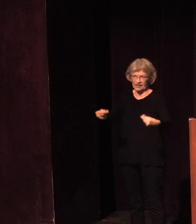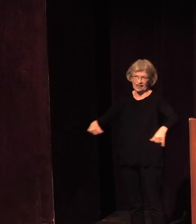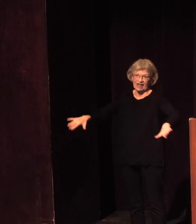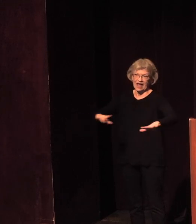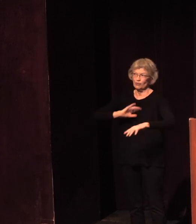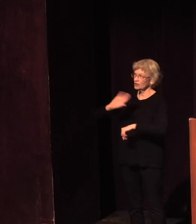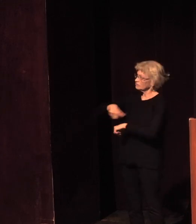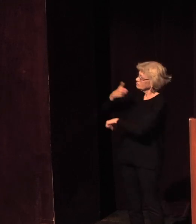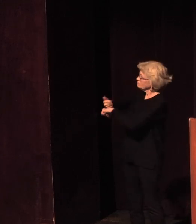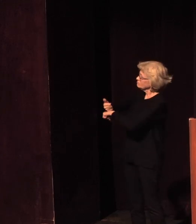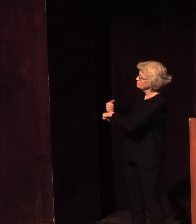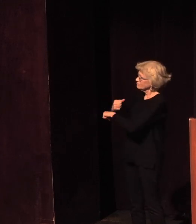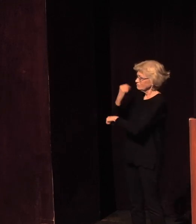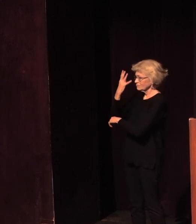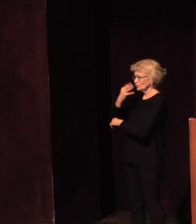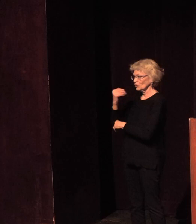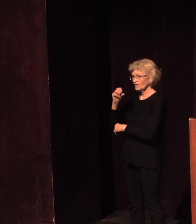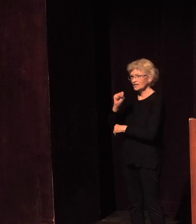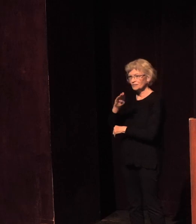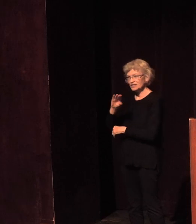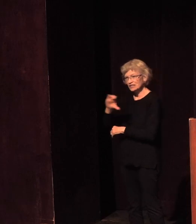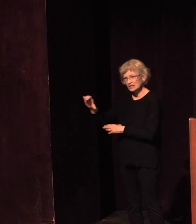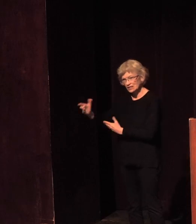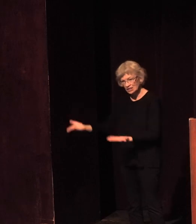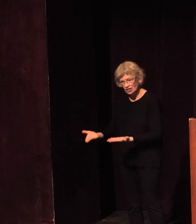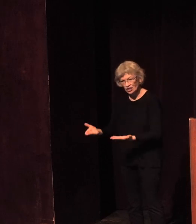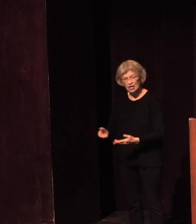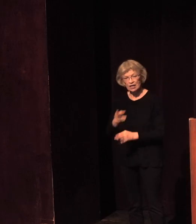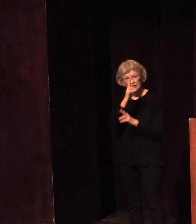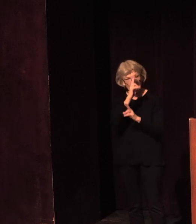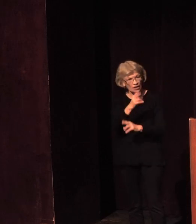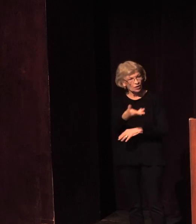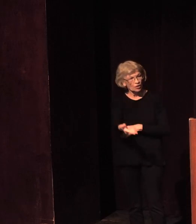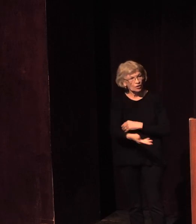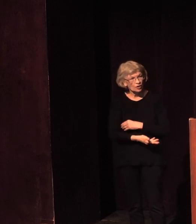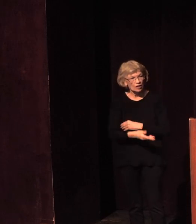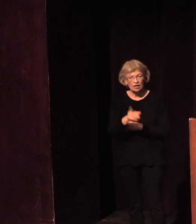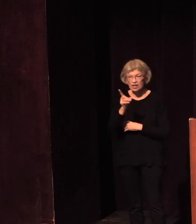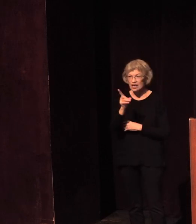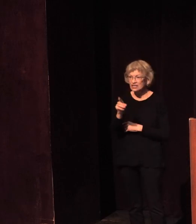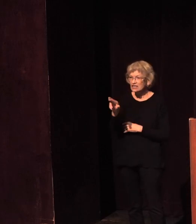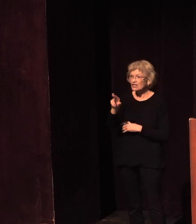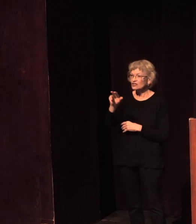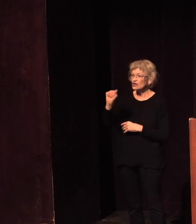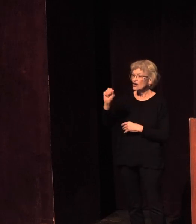session by recognizing our community as the traditional stewards of the land upon which our beautiful campus is built.